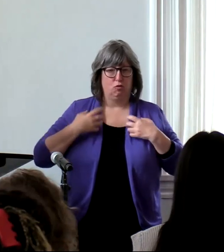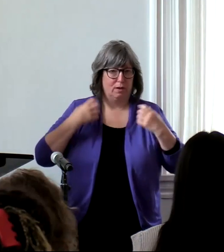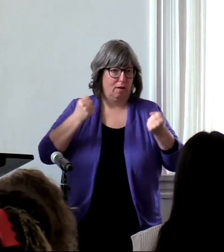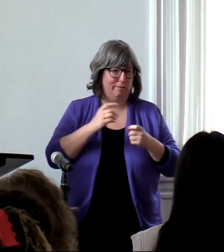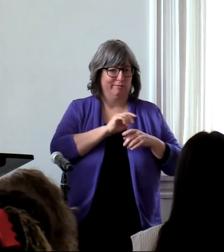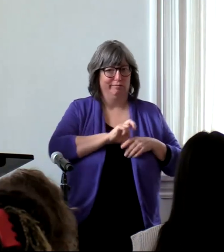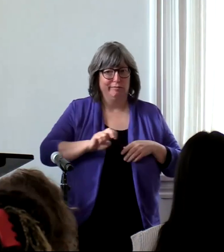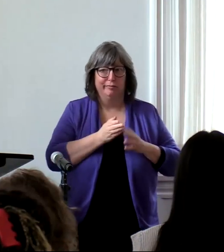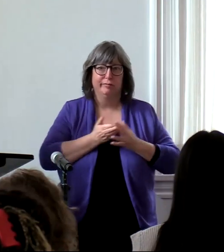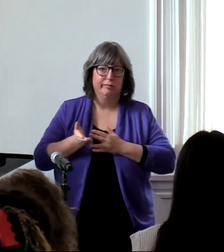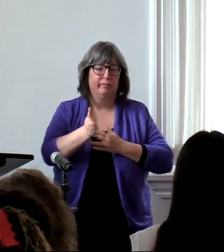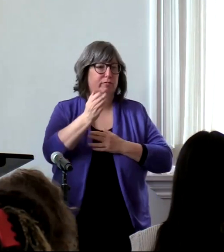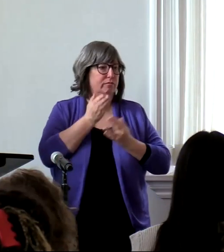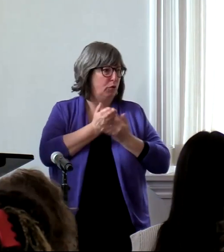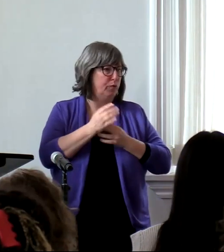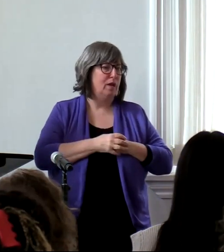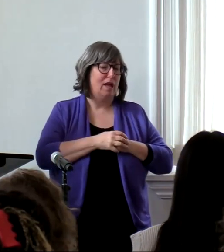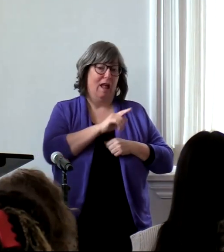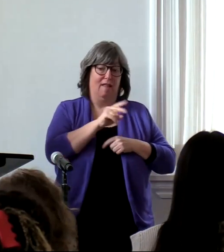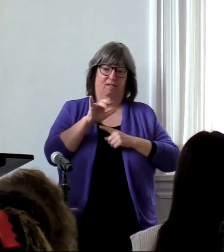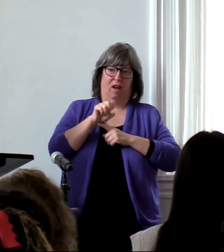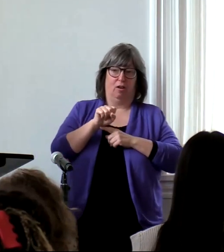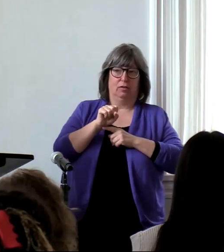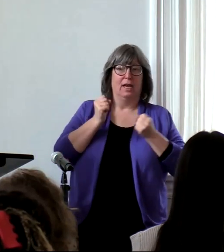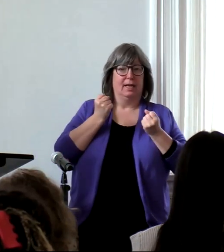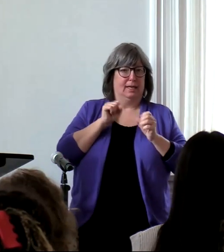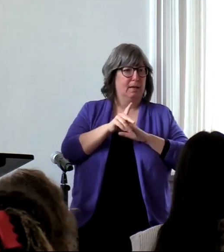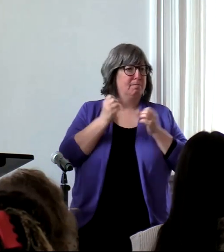This virus was a hard one to be and killed a lot of the population.